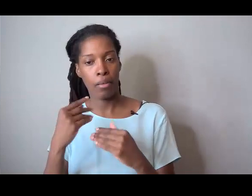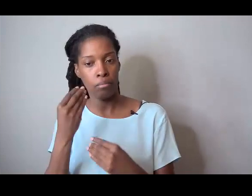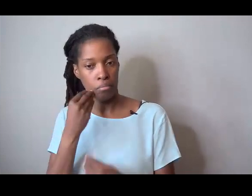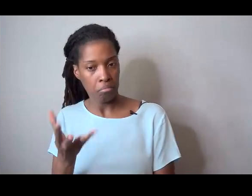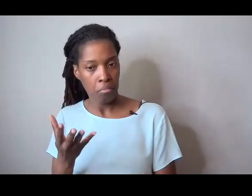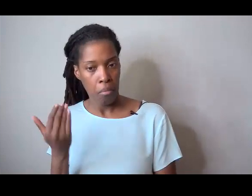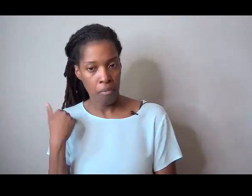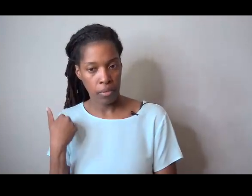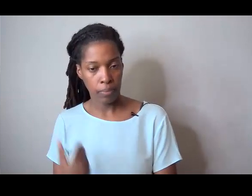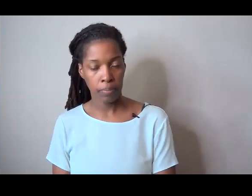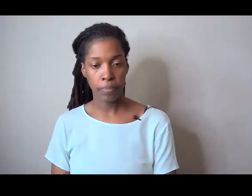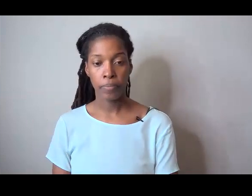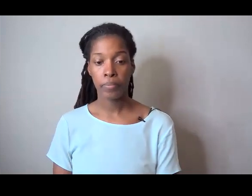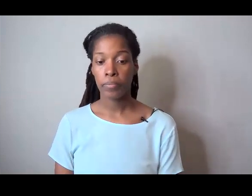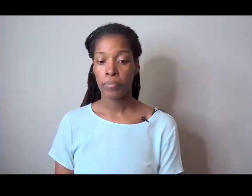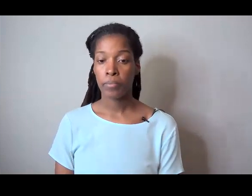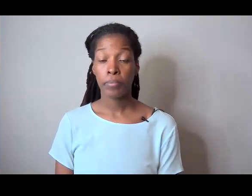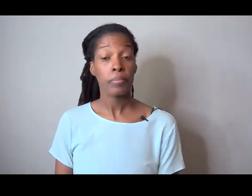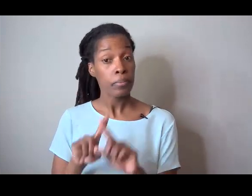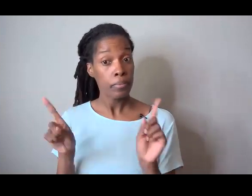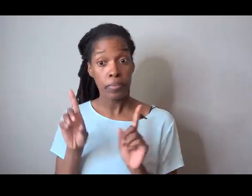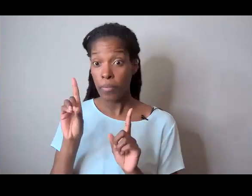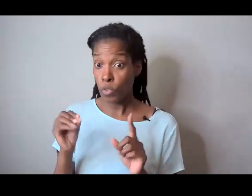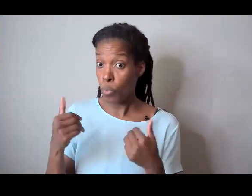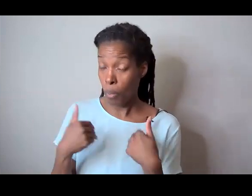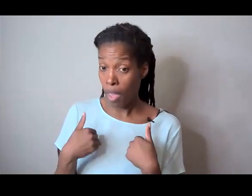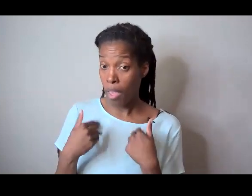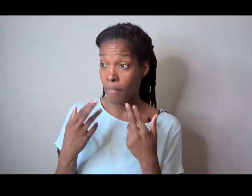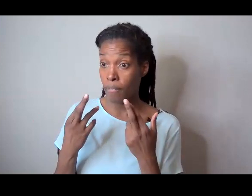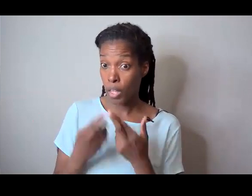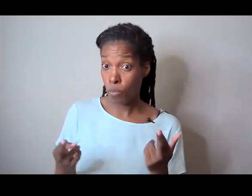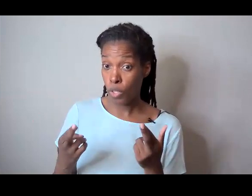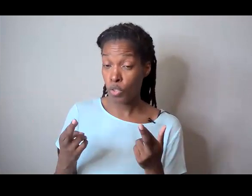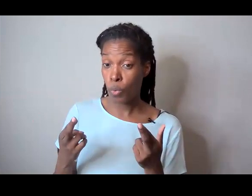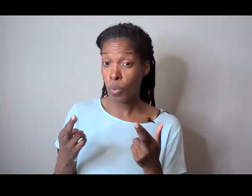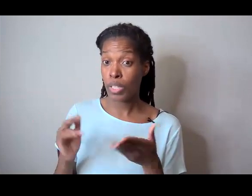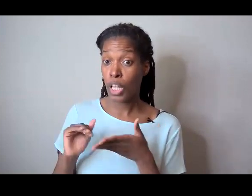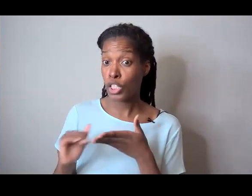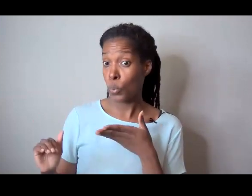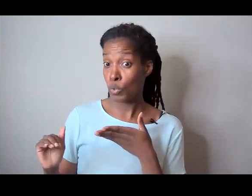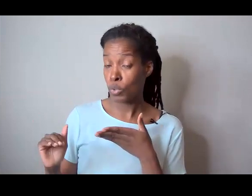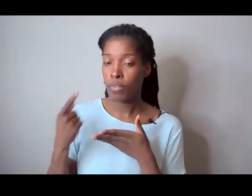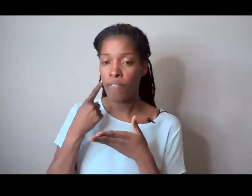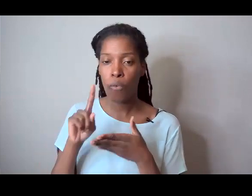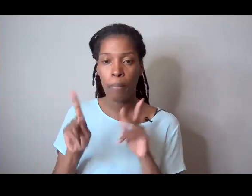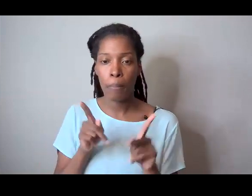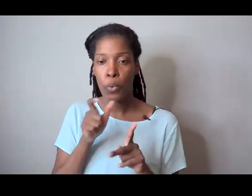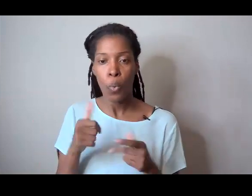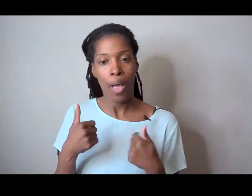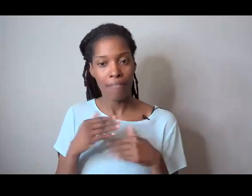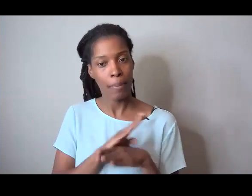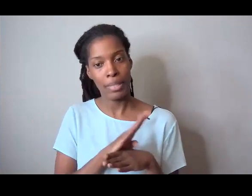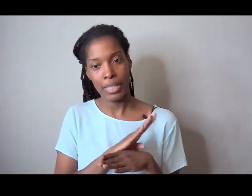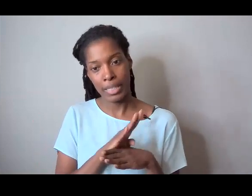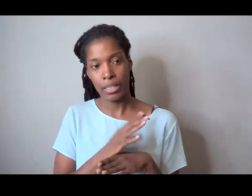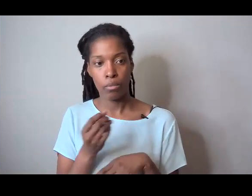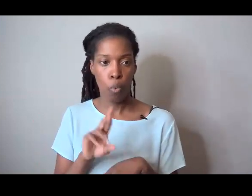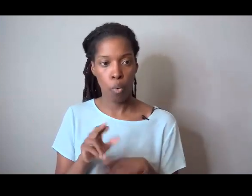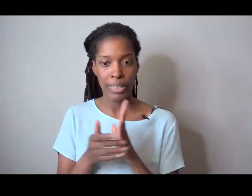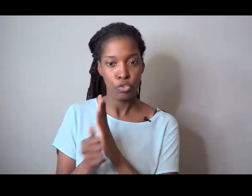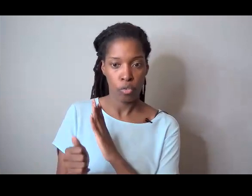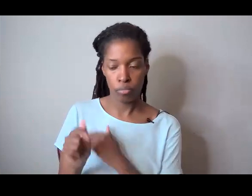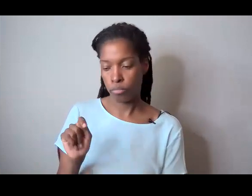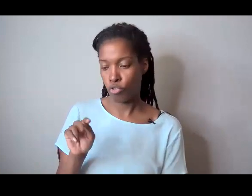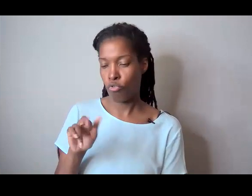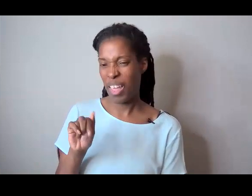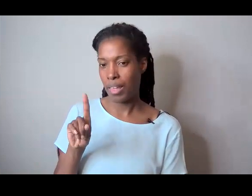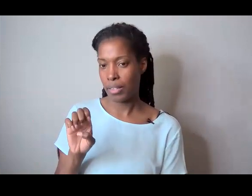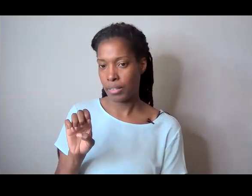But they do have a resource exclusion for people who have a trade or a business.